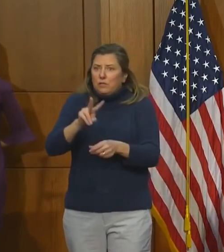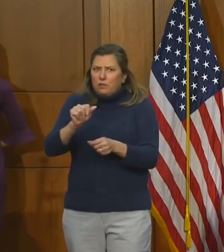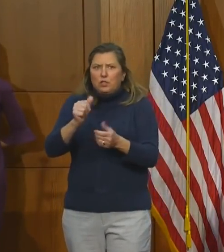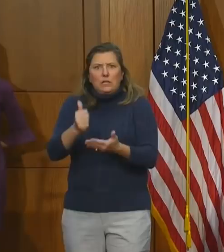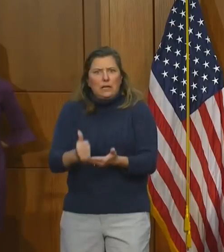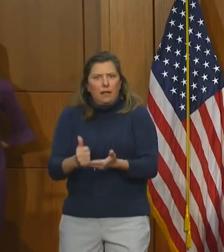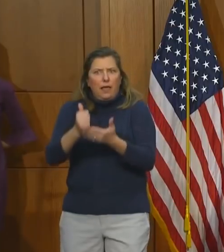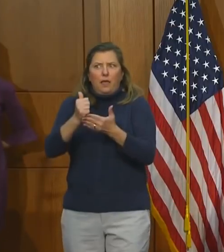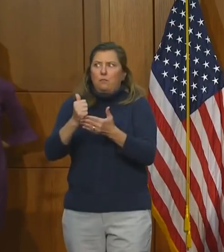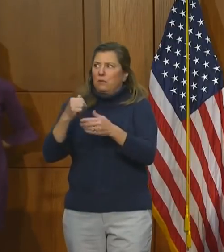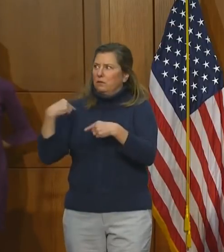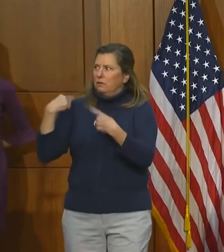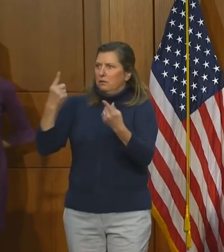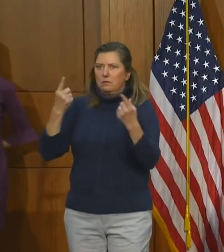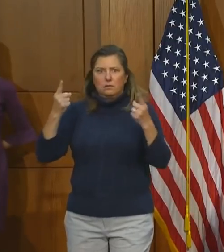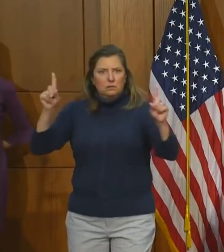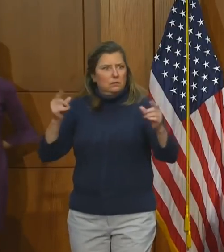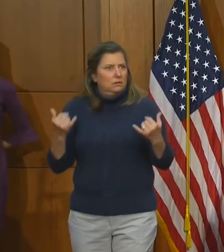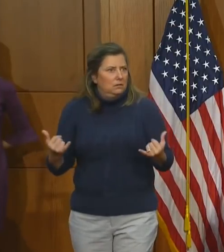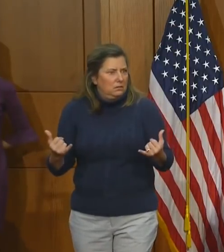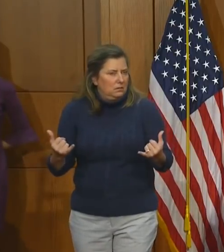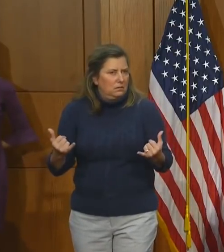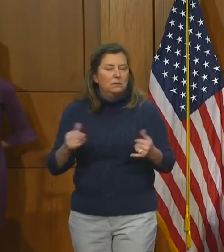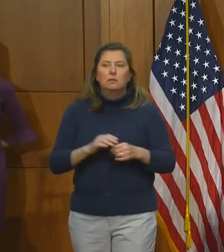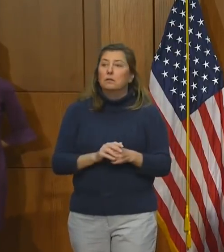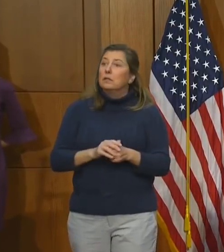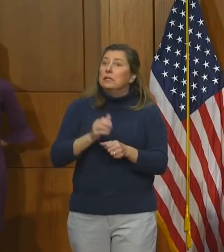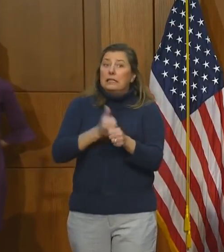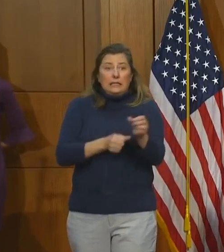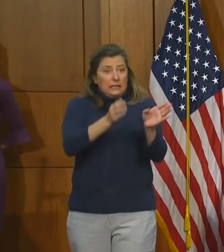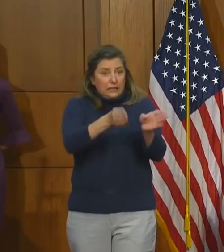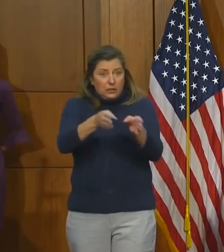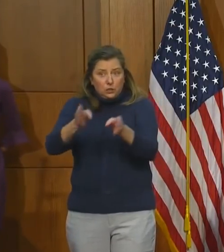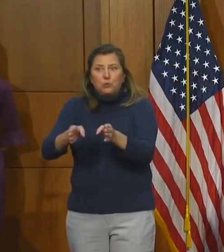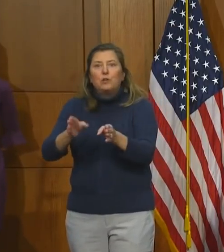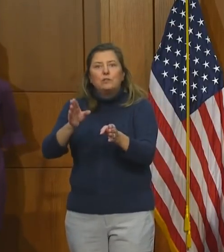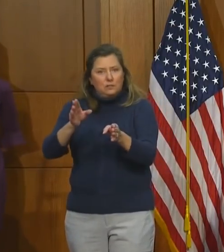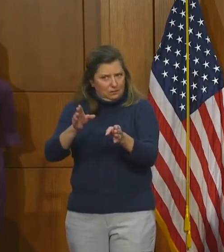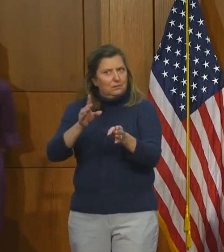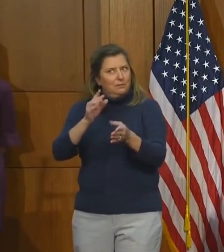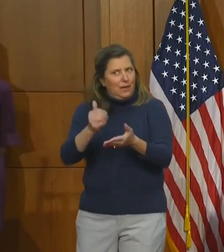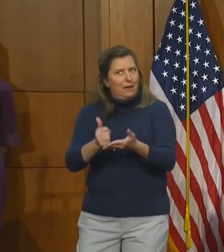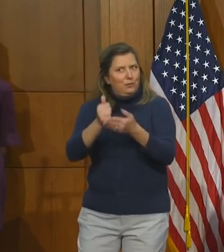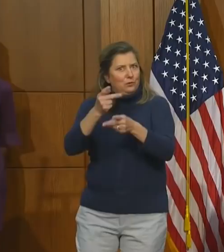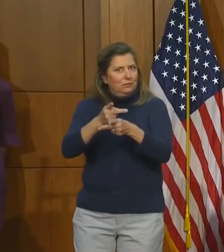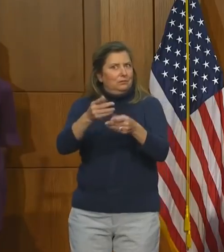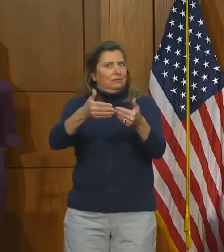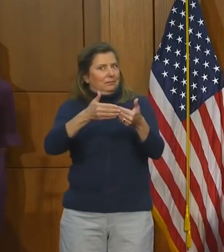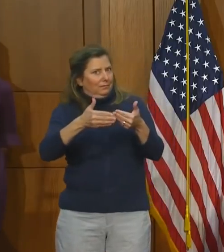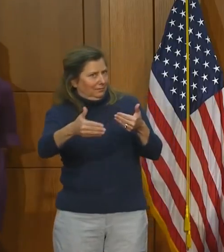GUIDELINES AND MY TOP PRIORITY IS YOUR HEALTH. EVERY VIRGINIAN HAS PLAYED A ROLE IN GETTING US